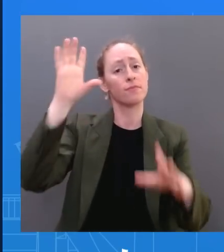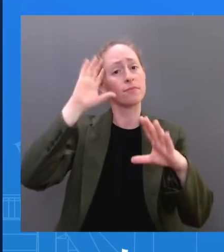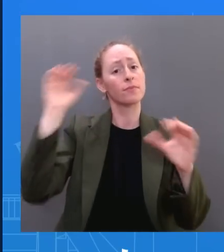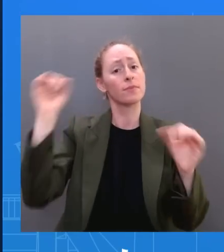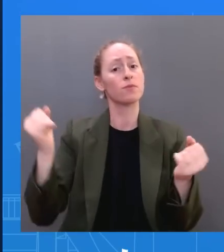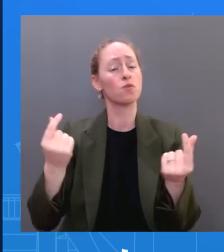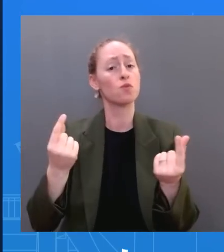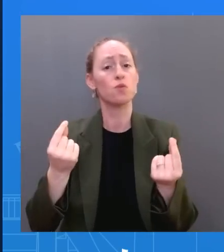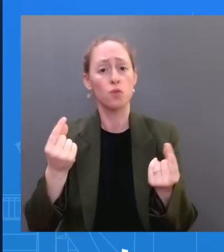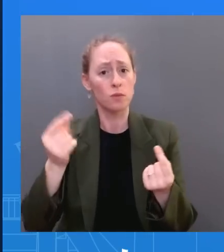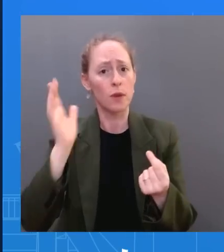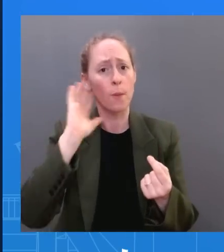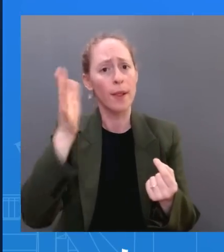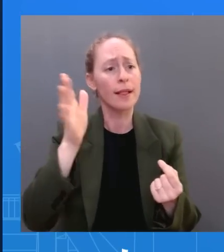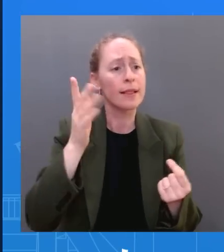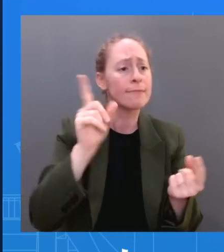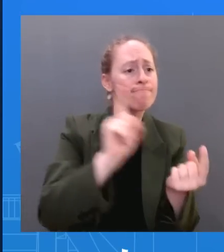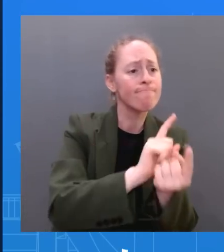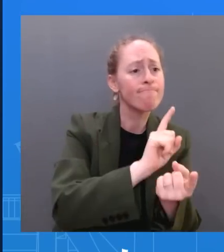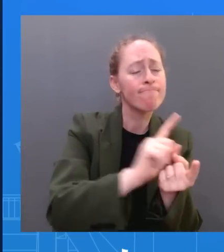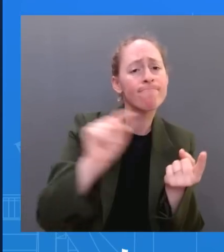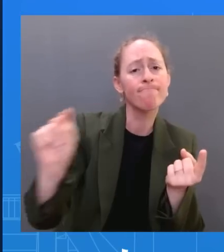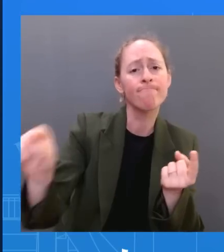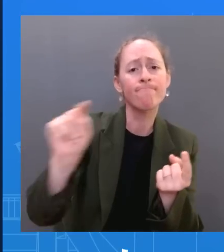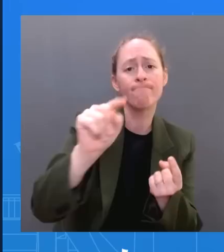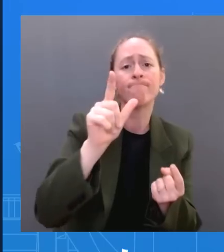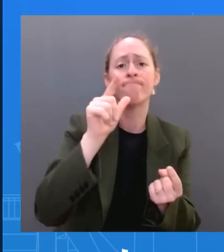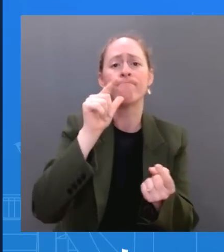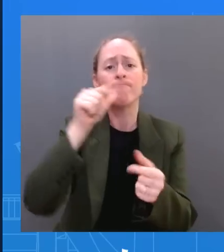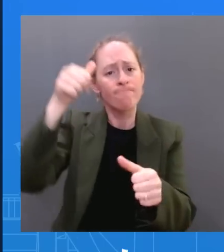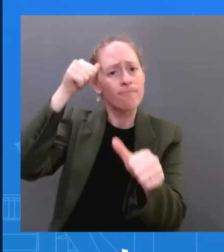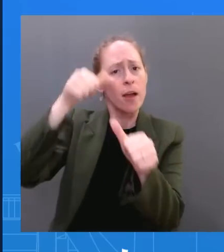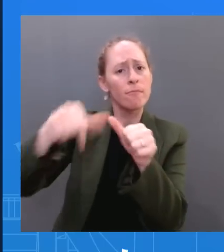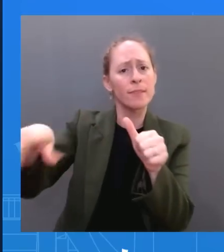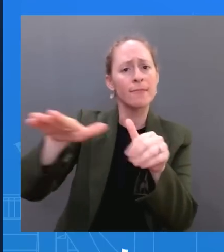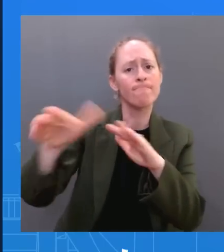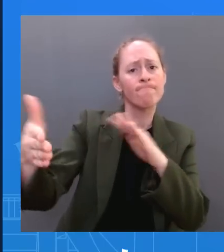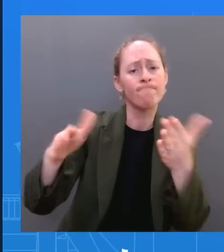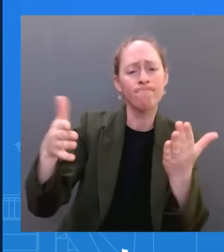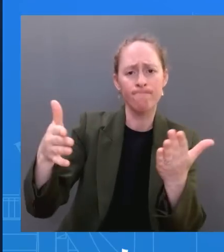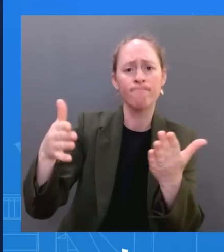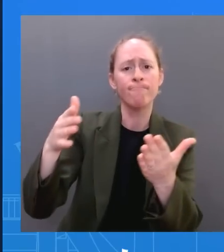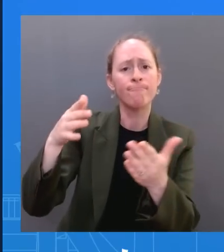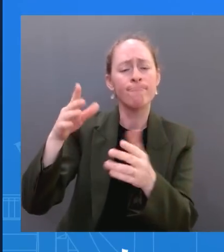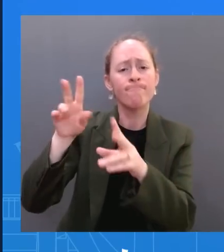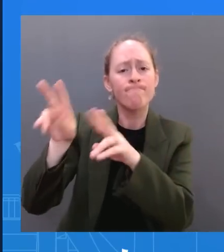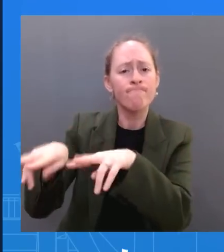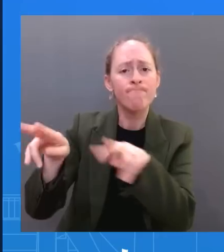President Biden will also meet with President Abbas and attend a health event with Palestinian civil society.